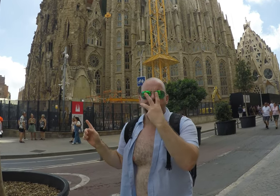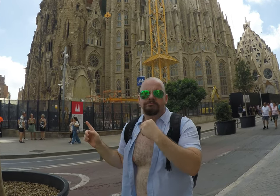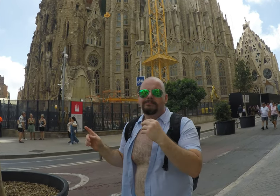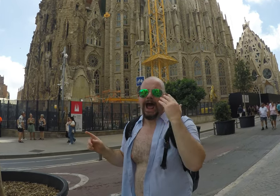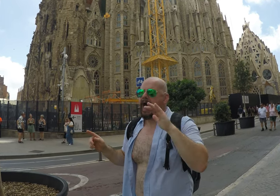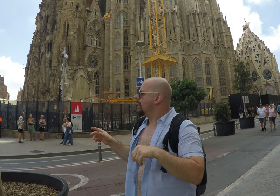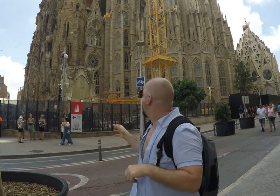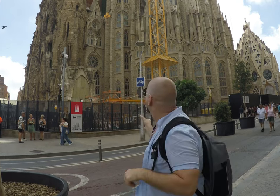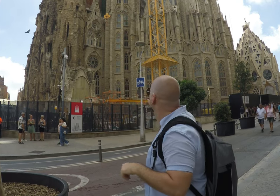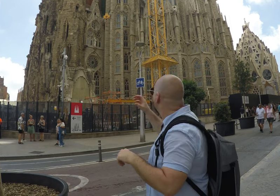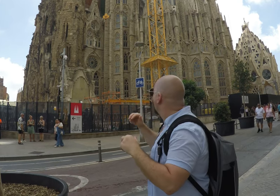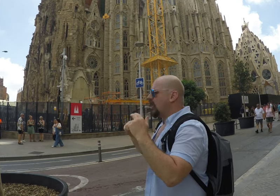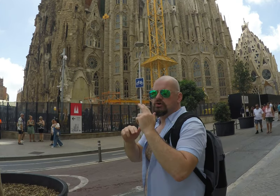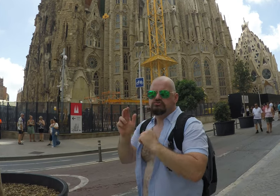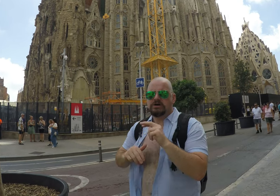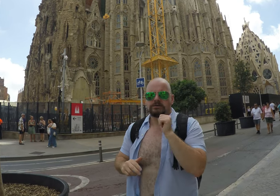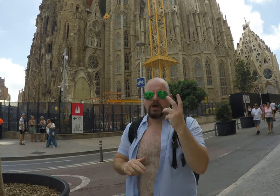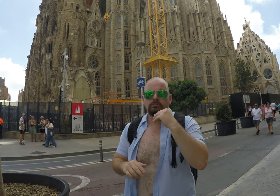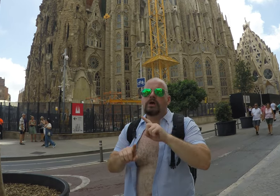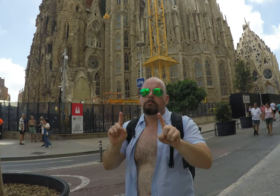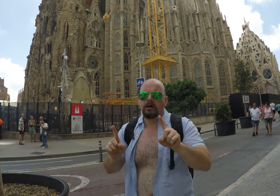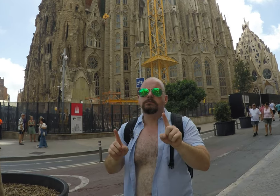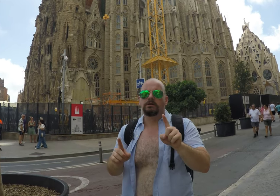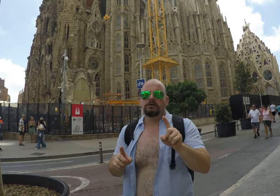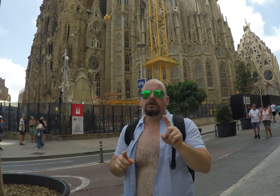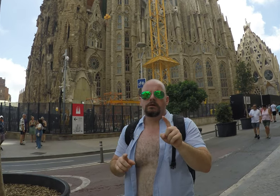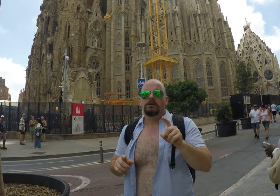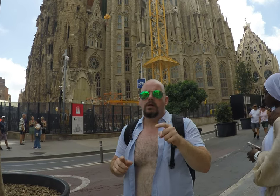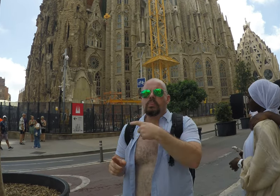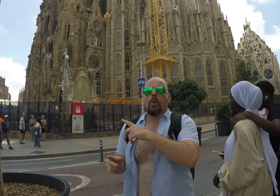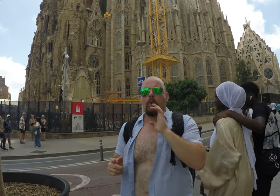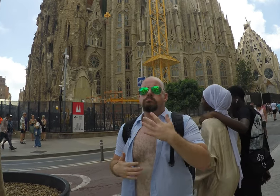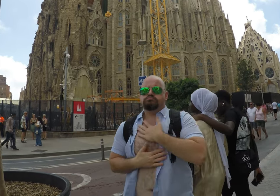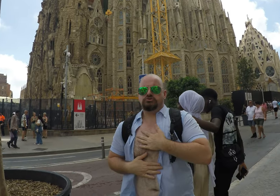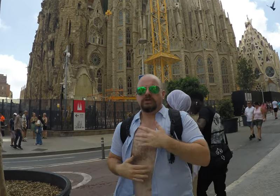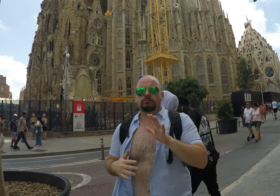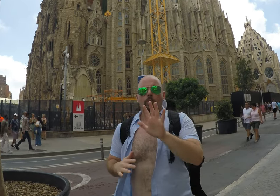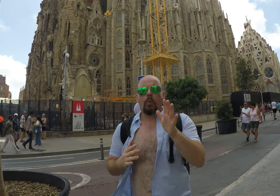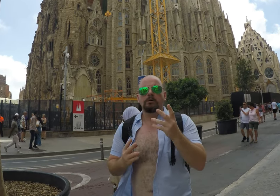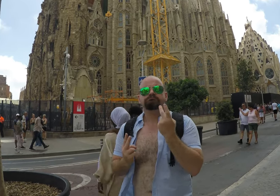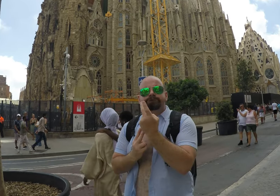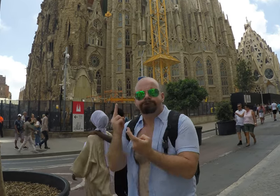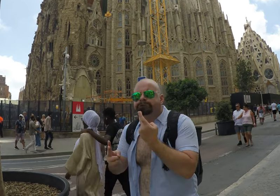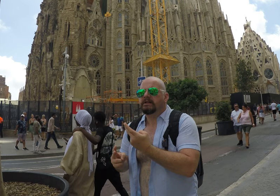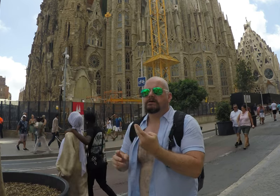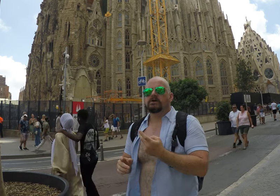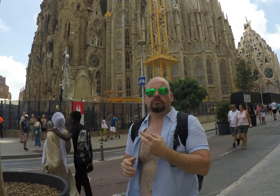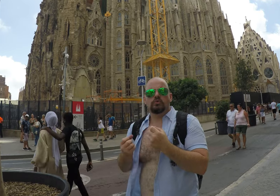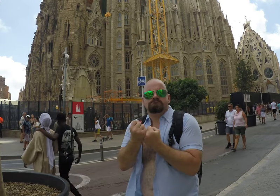This is beautiful. I know the construction is not pretty but they would appreciate your visit very much to support.